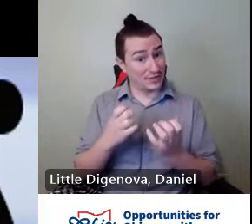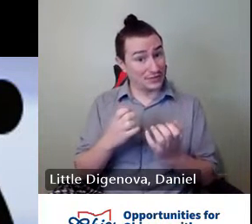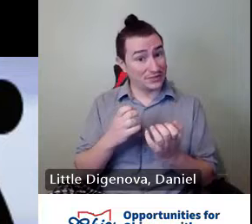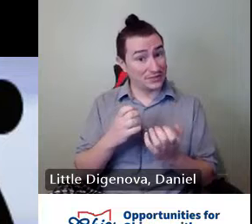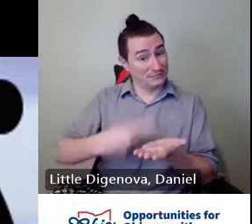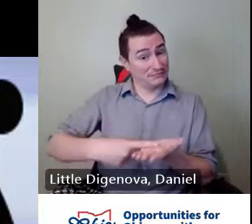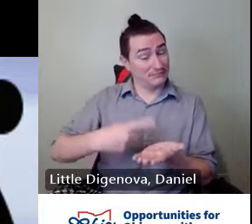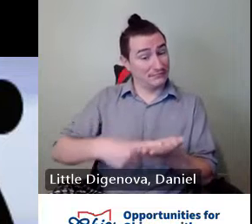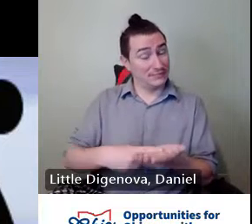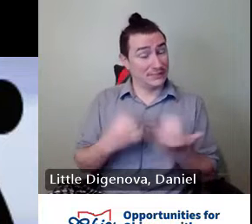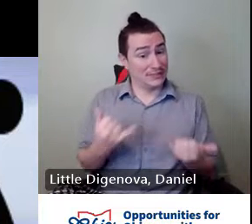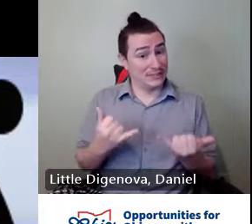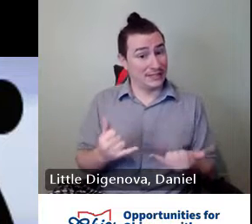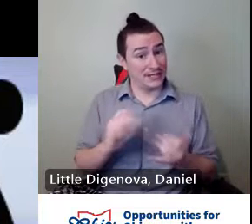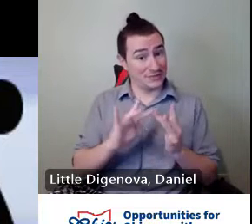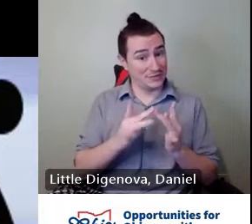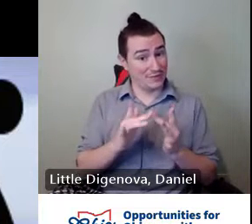Julie: Sure! We plan for accessibility from the start.